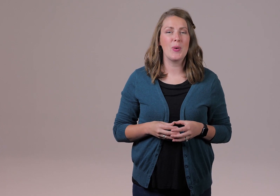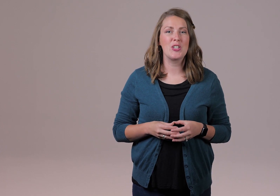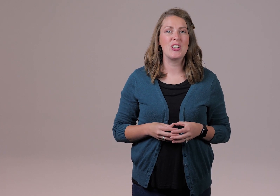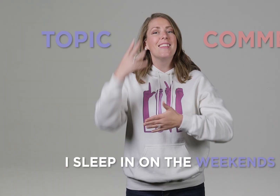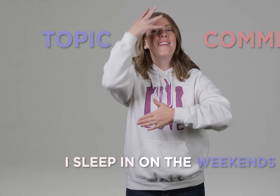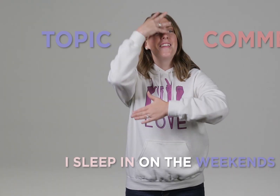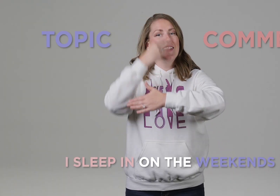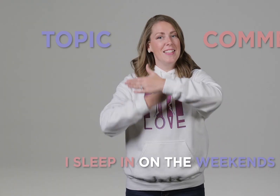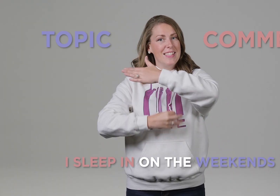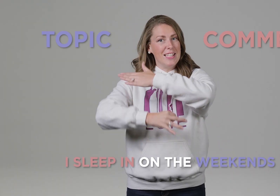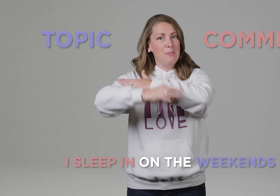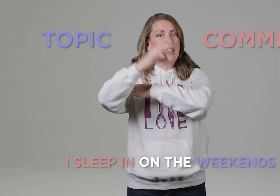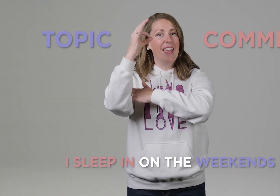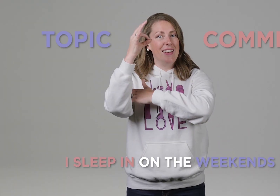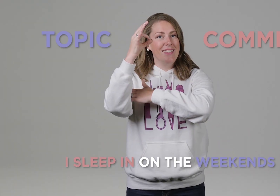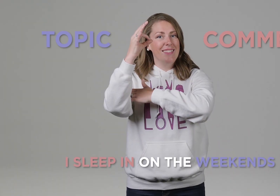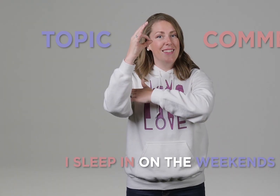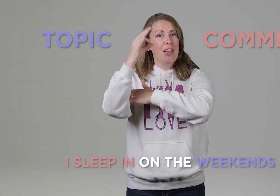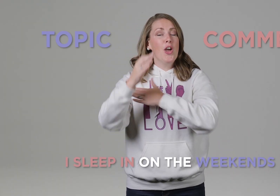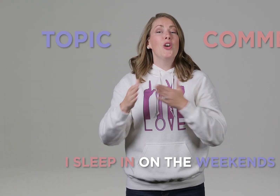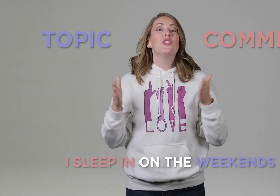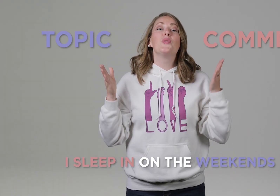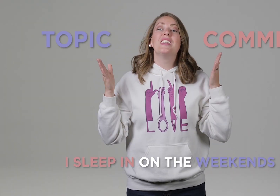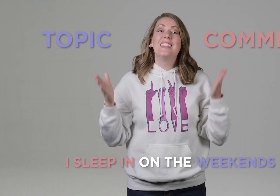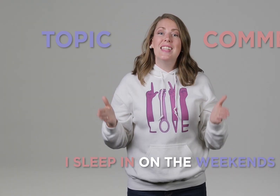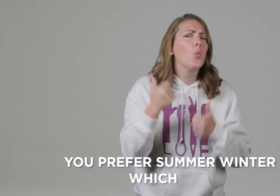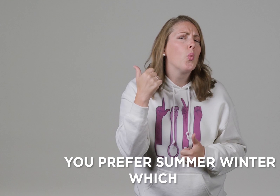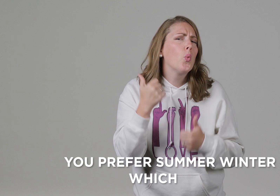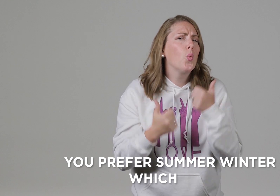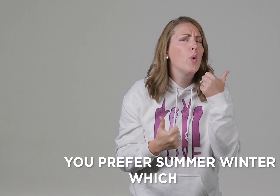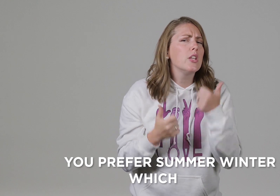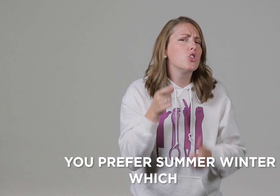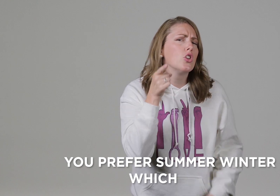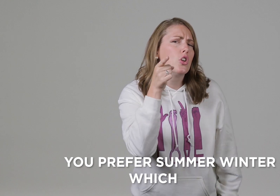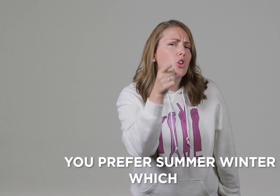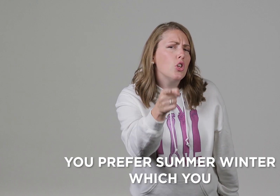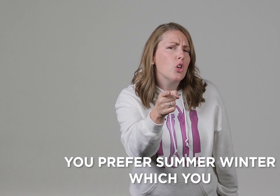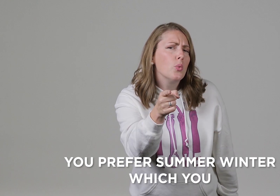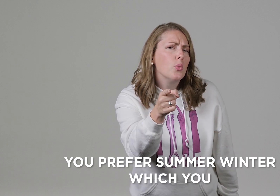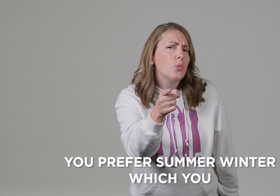questions in the correct ASL structure, you can check out our video on sentence structure.